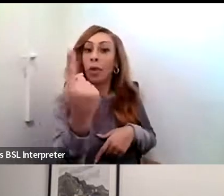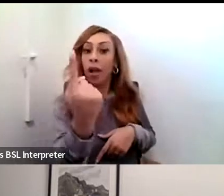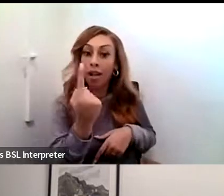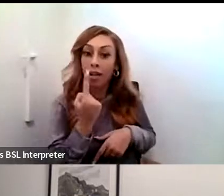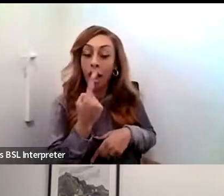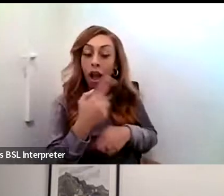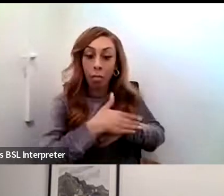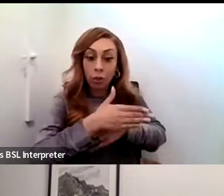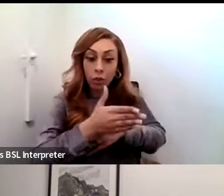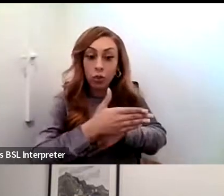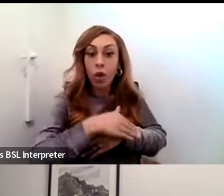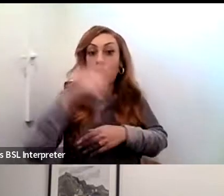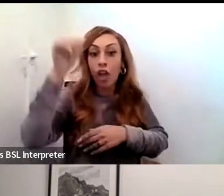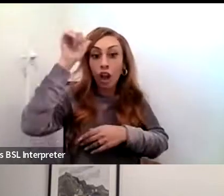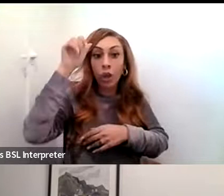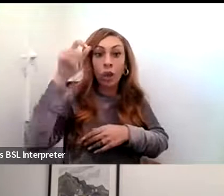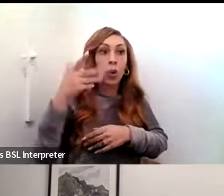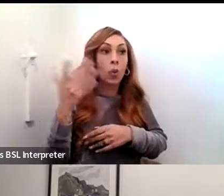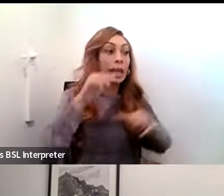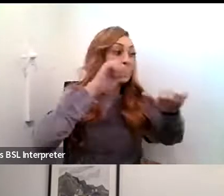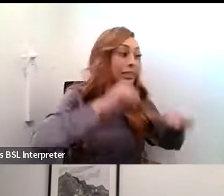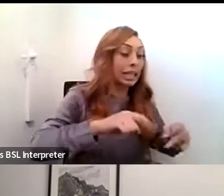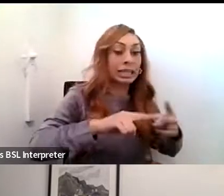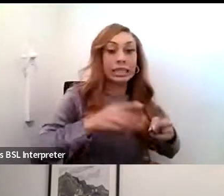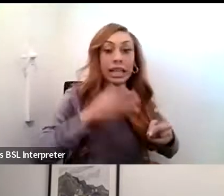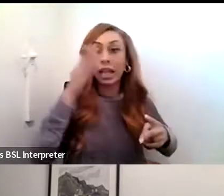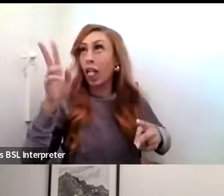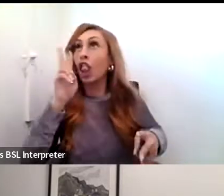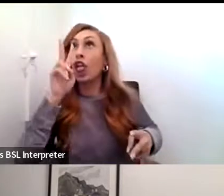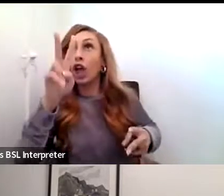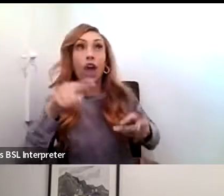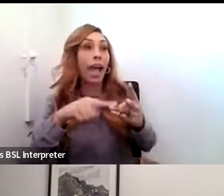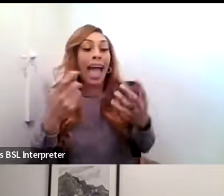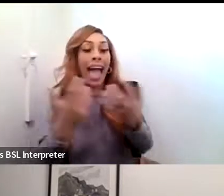and they knew how to take their seats, and they knew which way to look, and how to experience the thing.